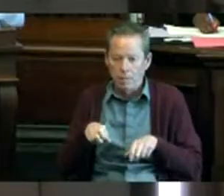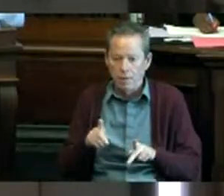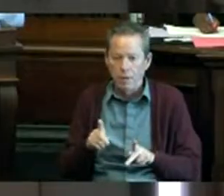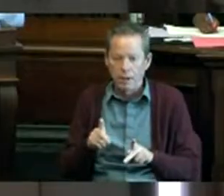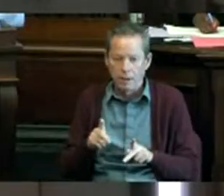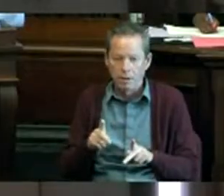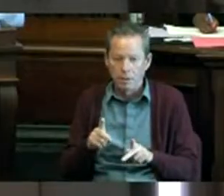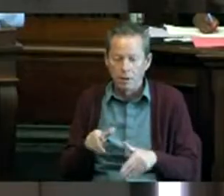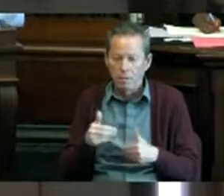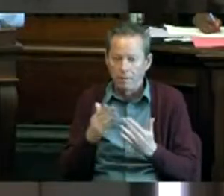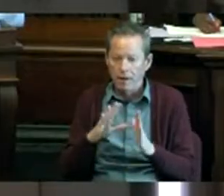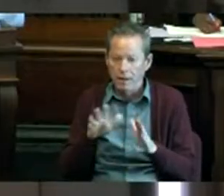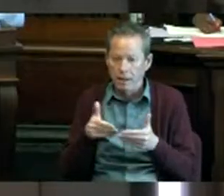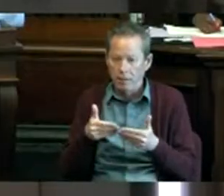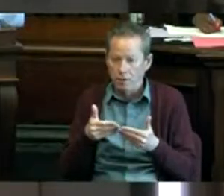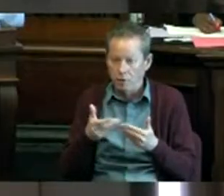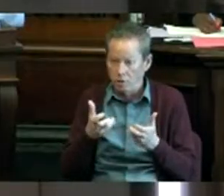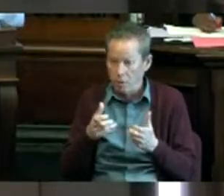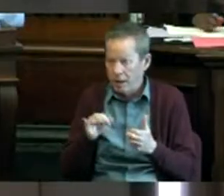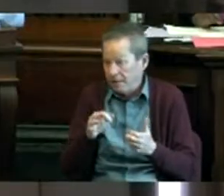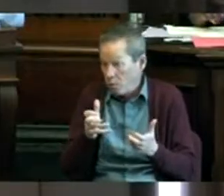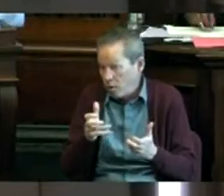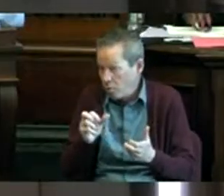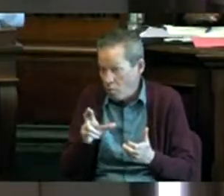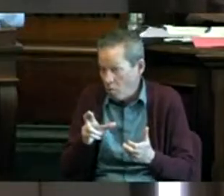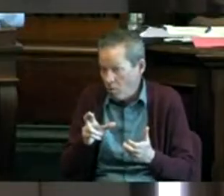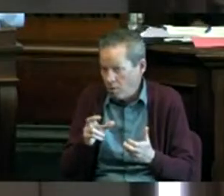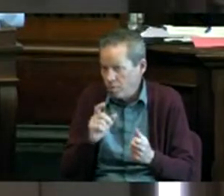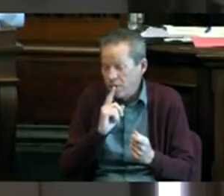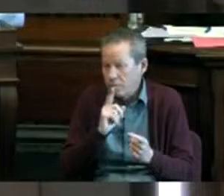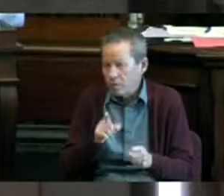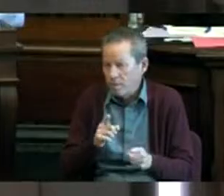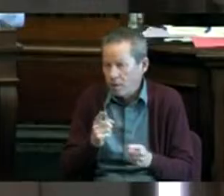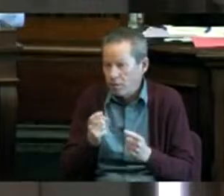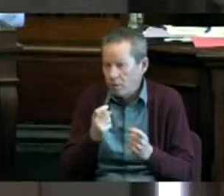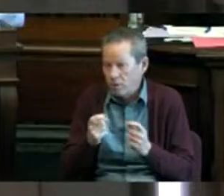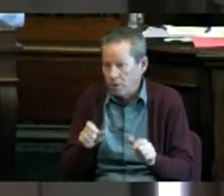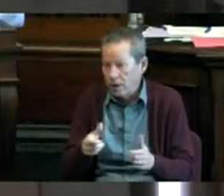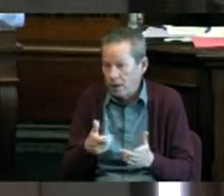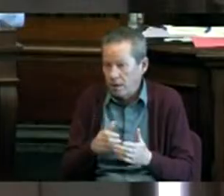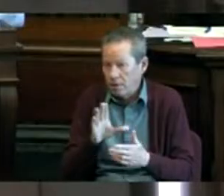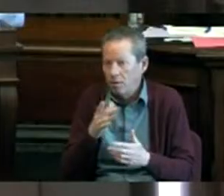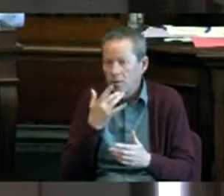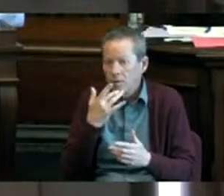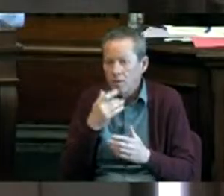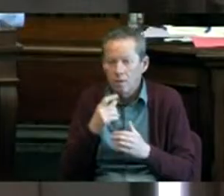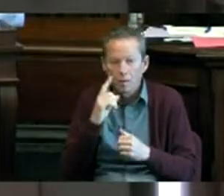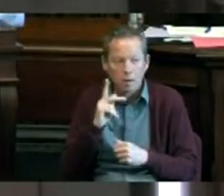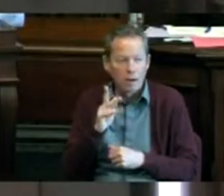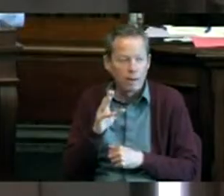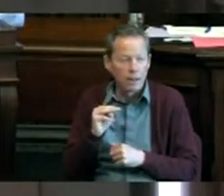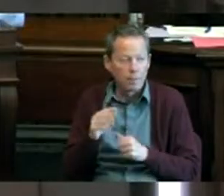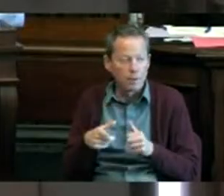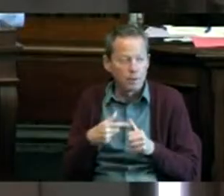jump in with any questions, I want to offer Mayor Richards an opportunity to provide any introduction you'd like, if